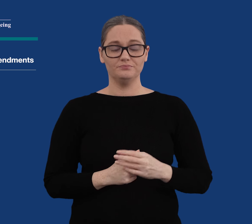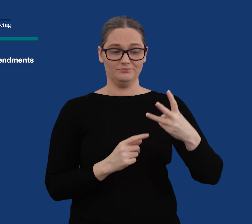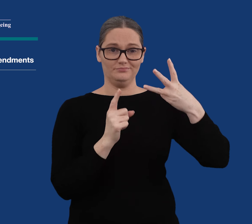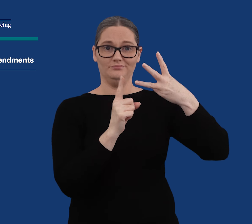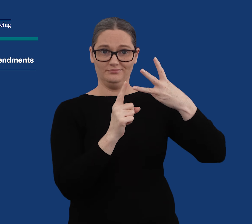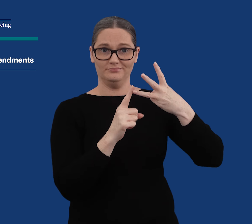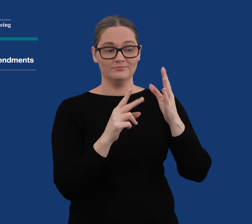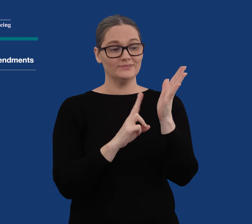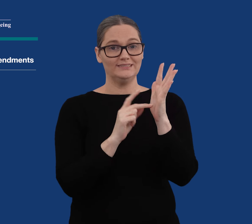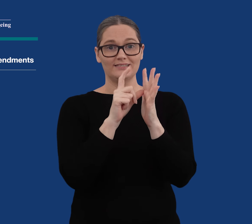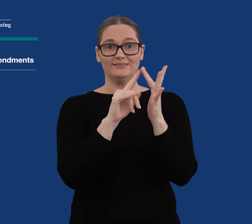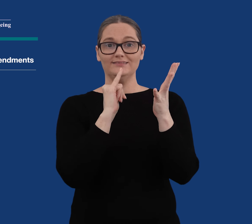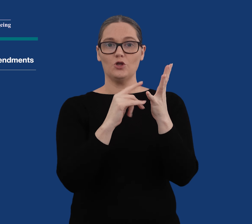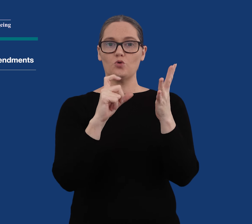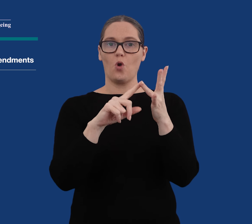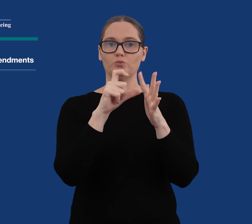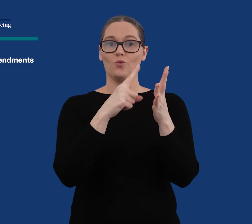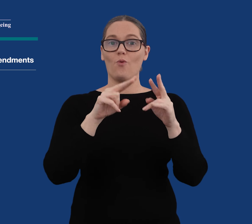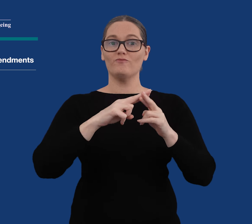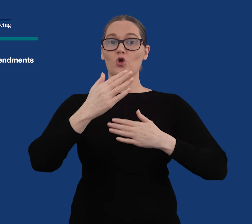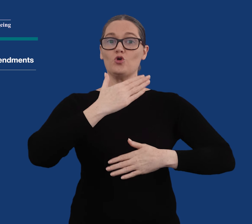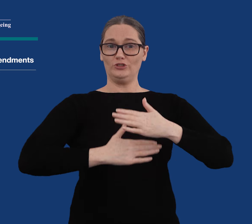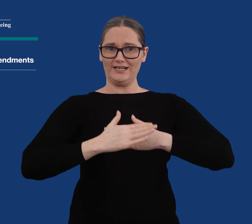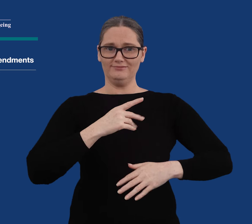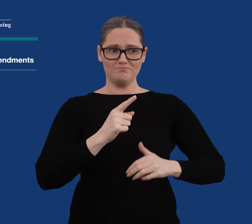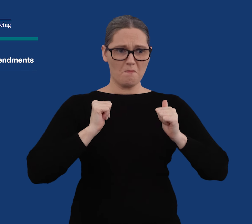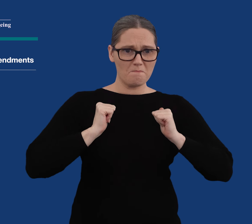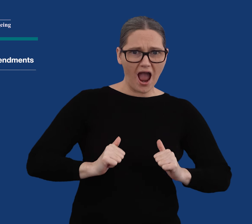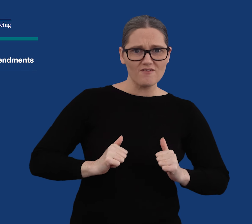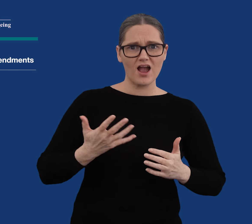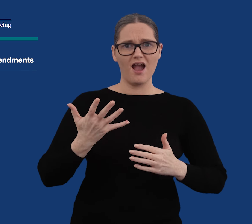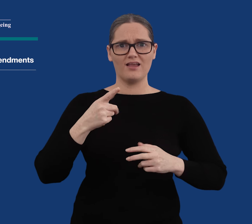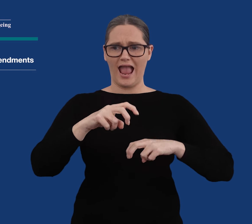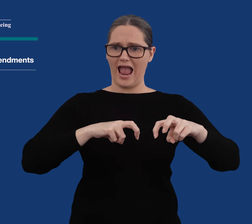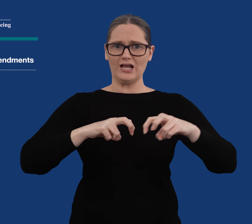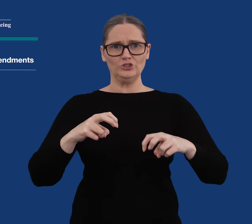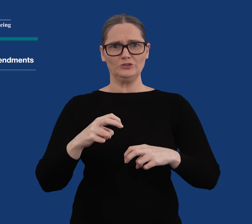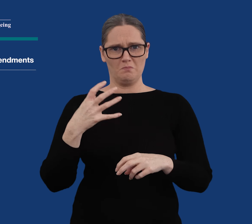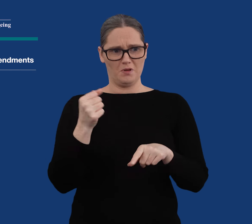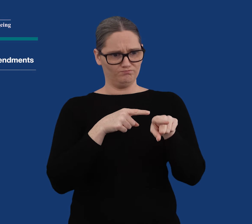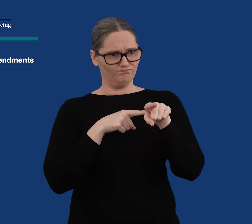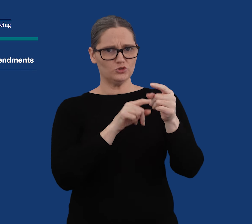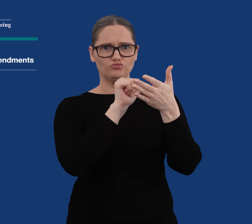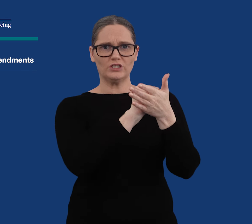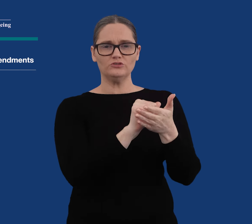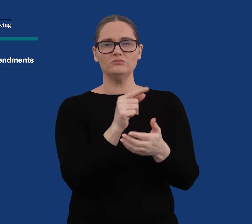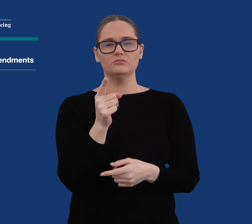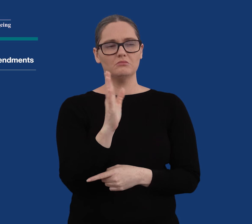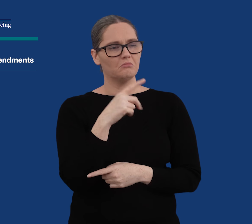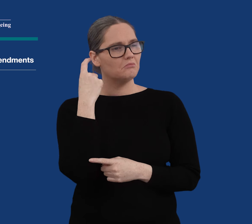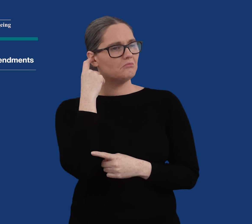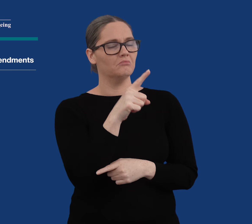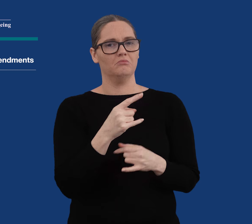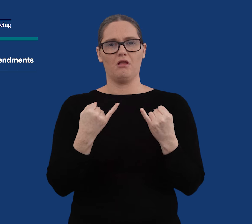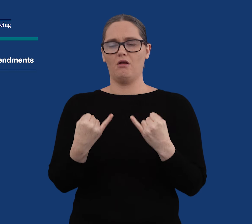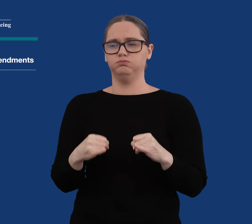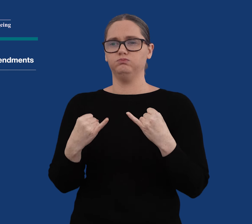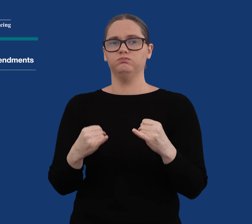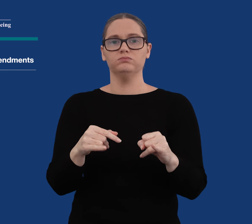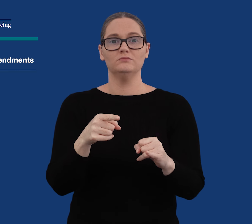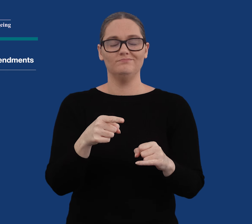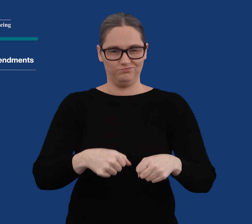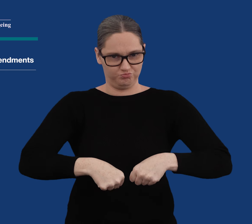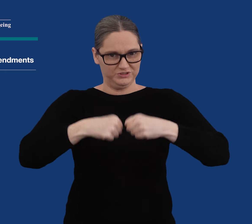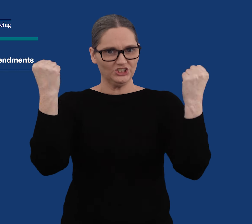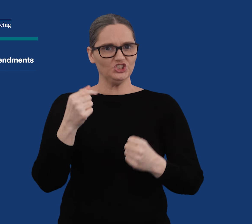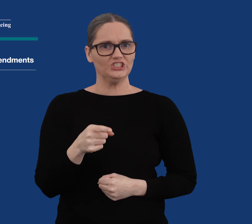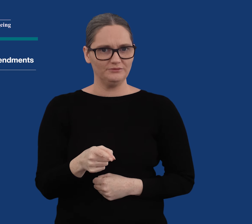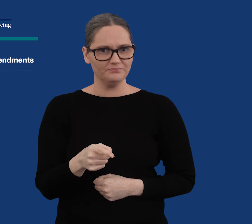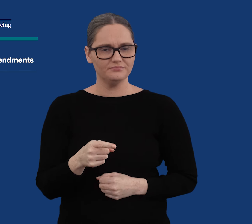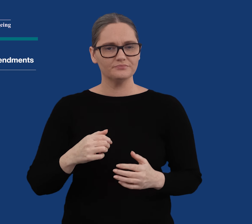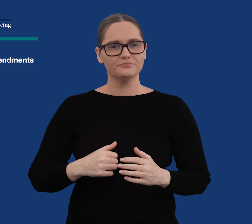• for breaching the NDIS Code of Conduct